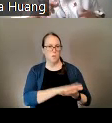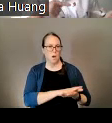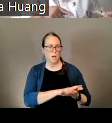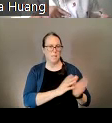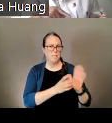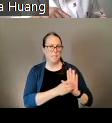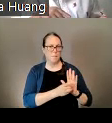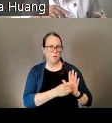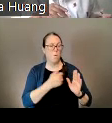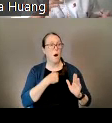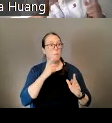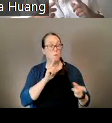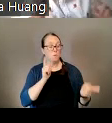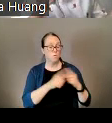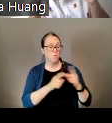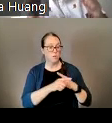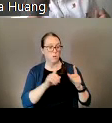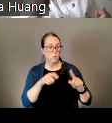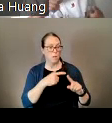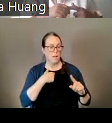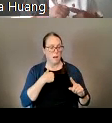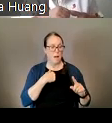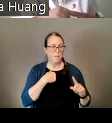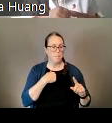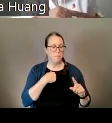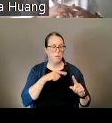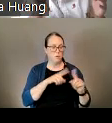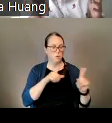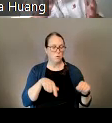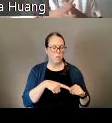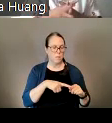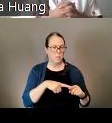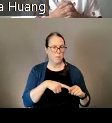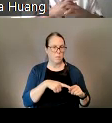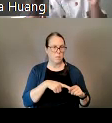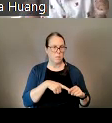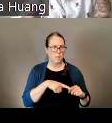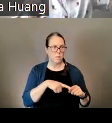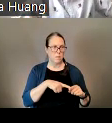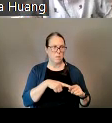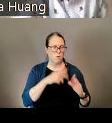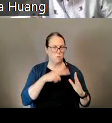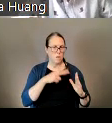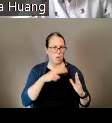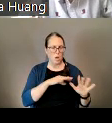what I'm screen sharing, and I think Amber's gonna switch over her screen reader input/output. So give us, you know, a second,